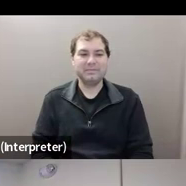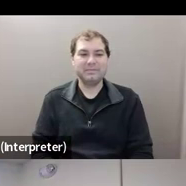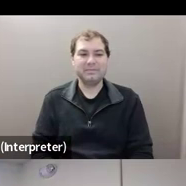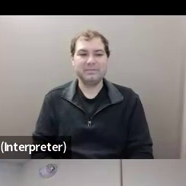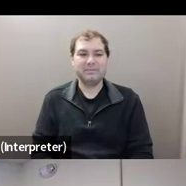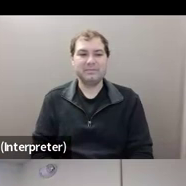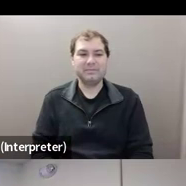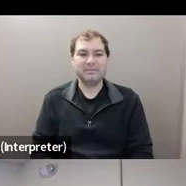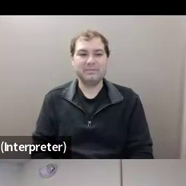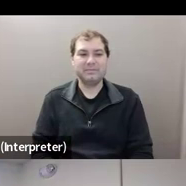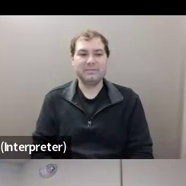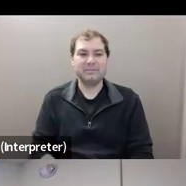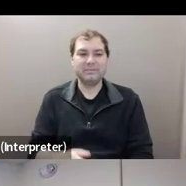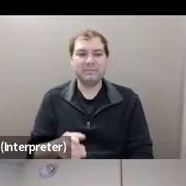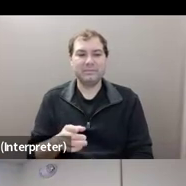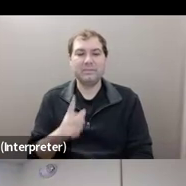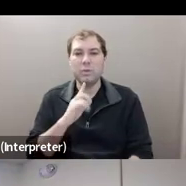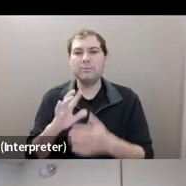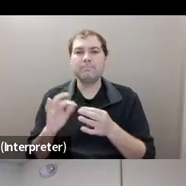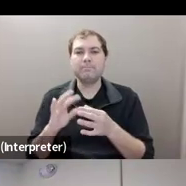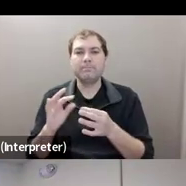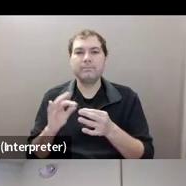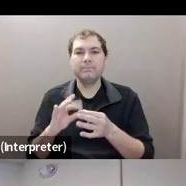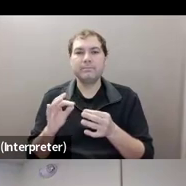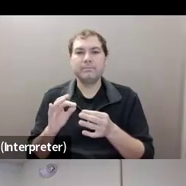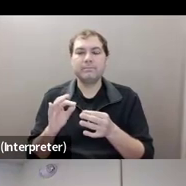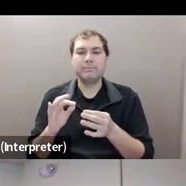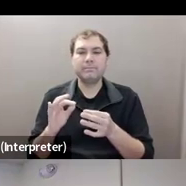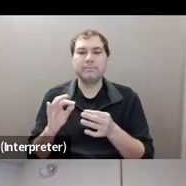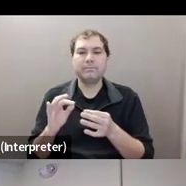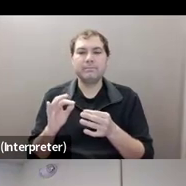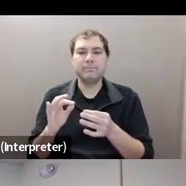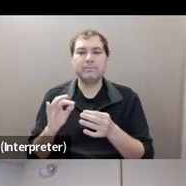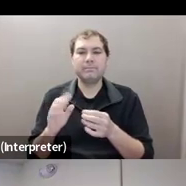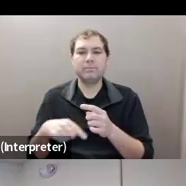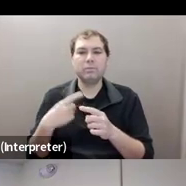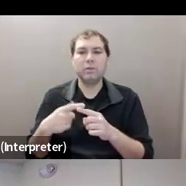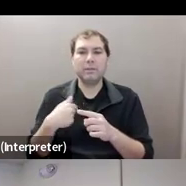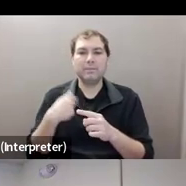17036717673: What I wanted to mention in in 17036717673: was that when I'm thinking about